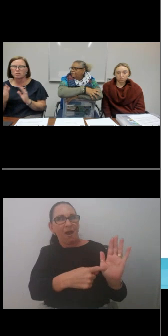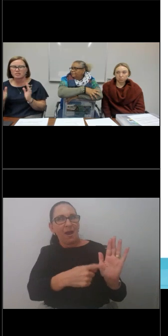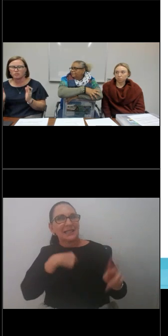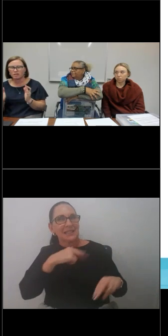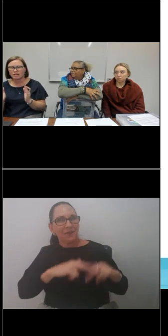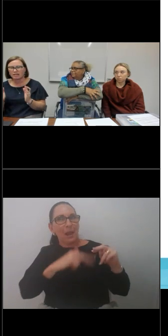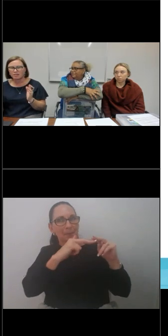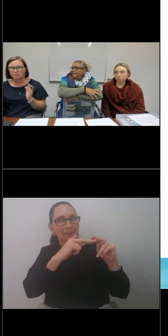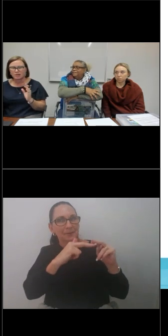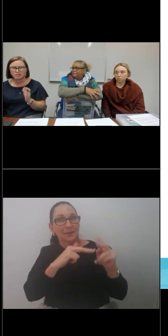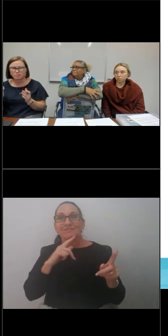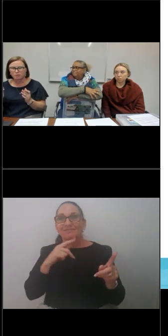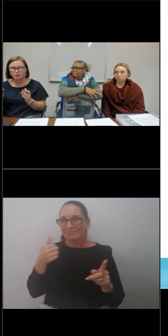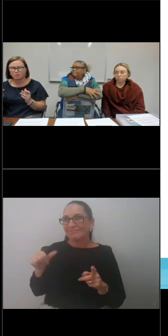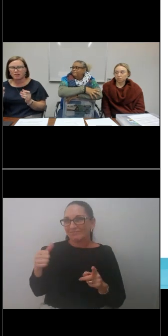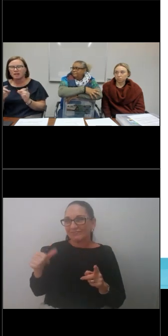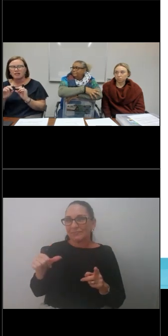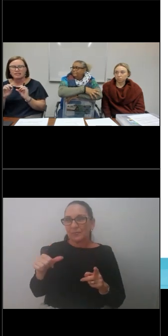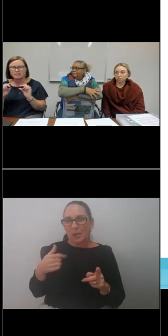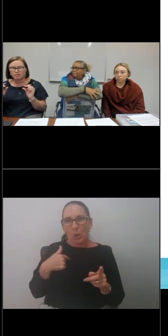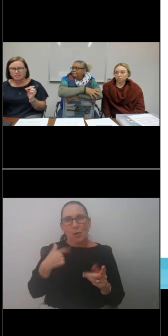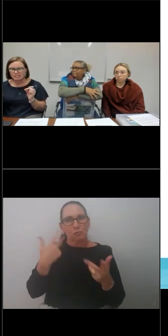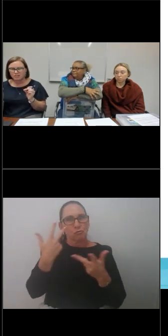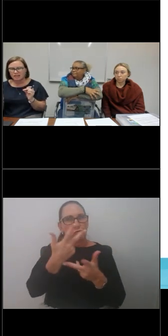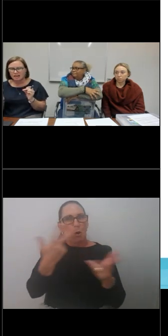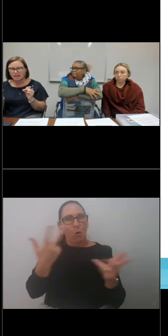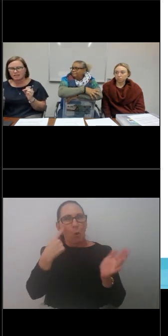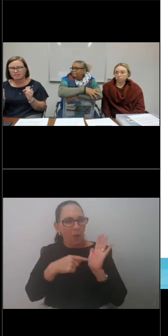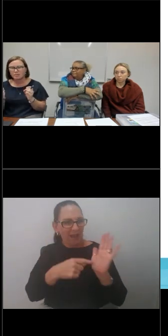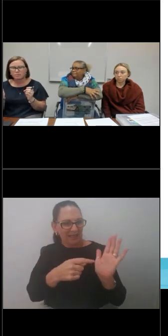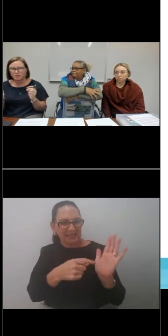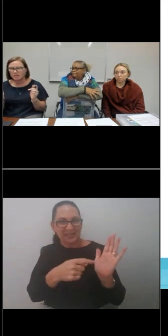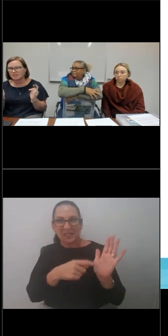it look like are the pictures appropriate is the content on the cards appropriate is